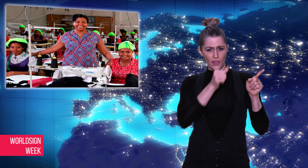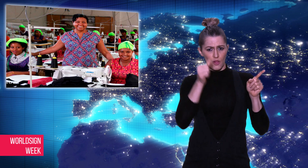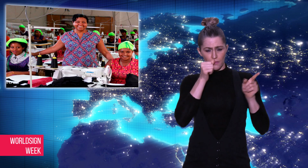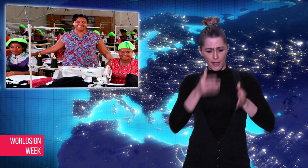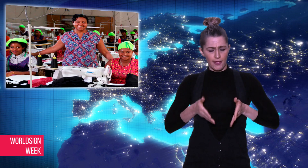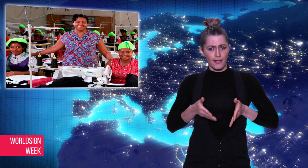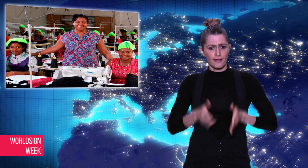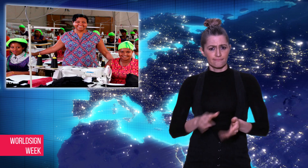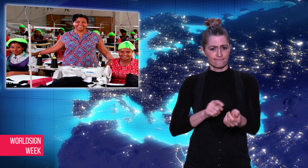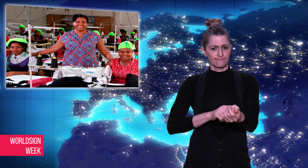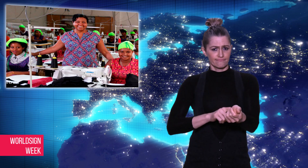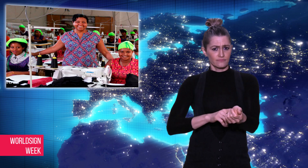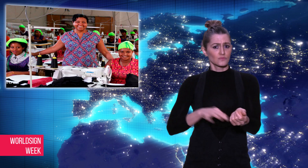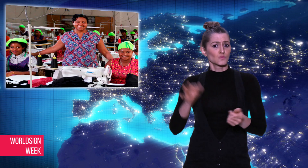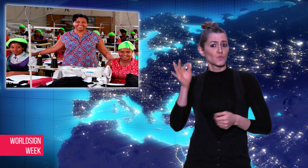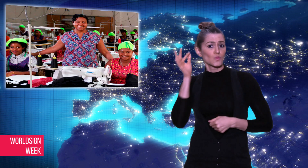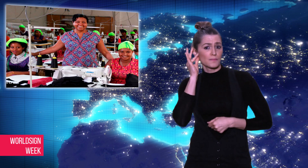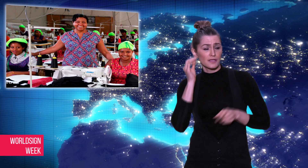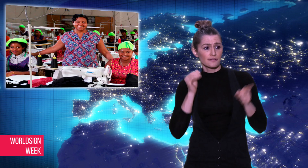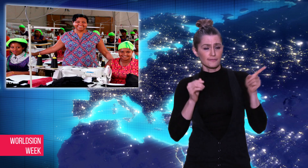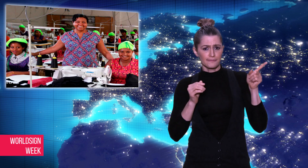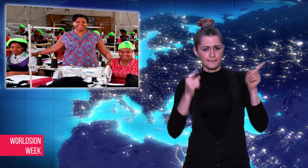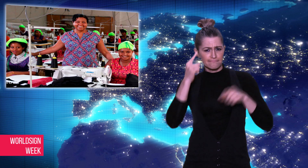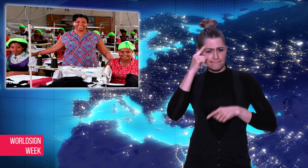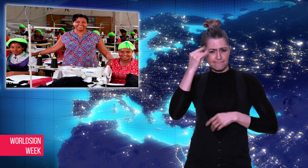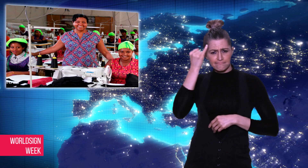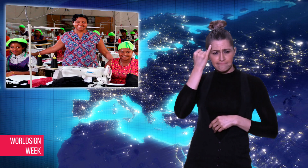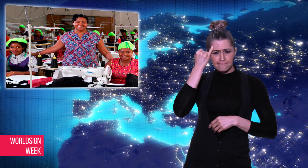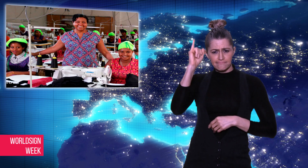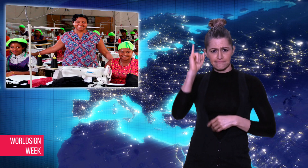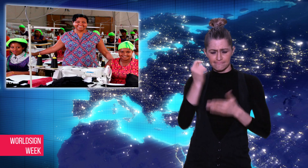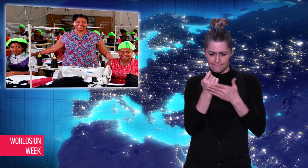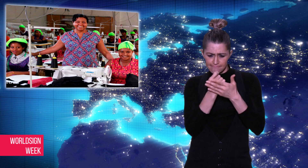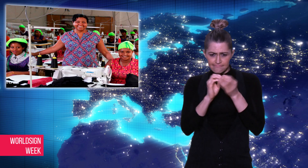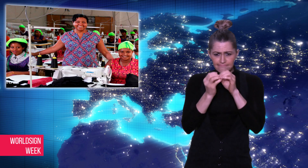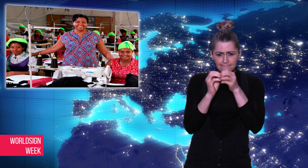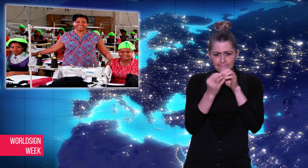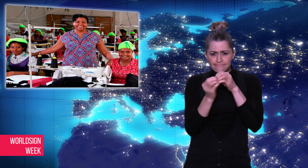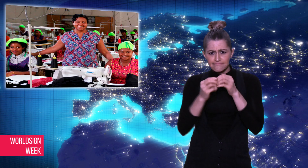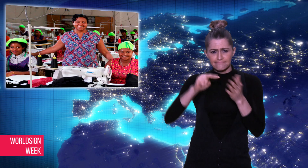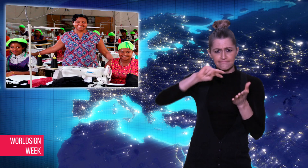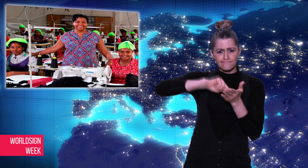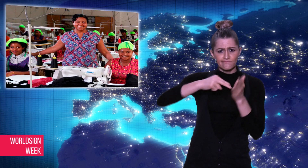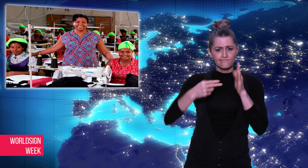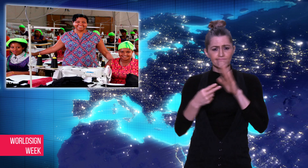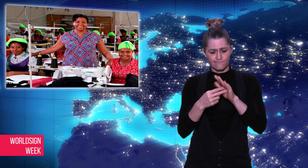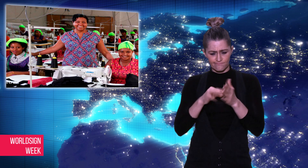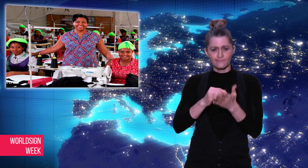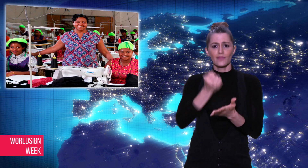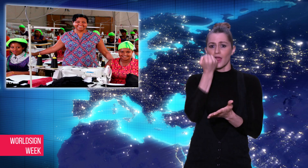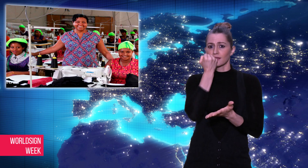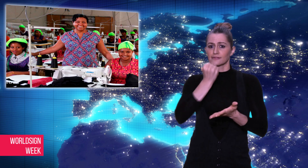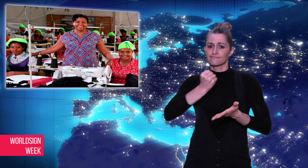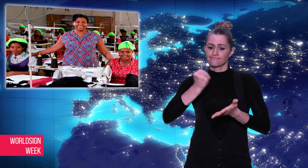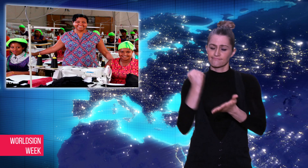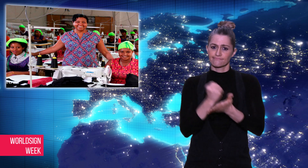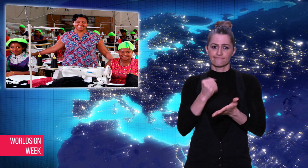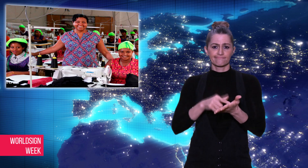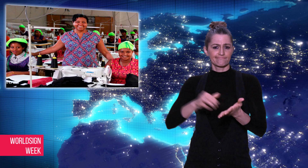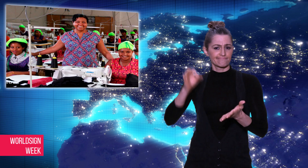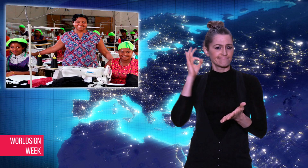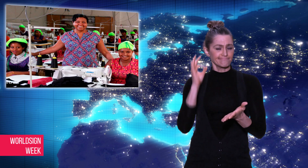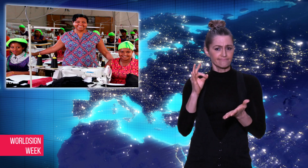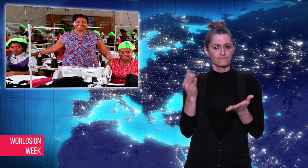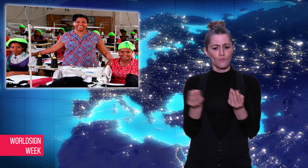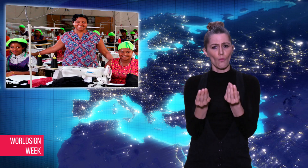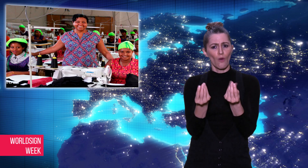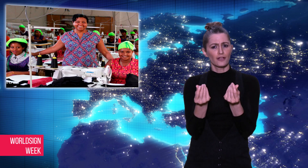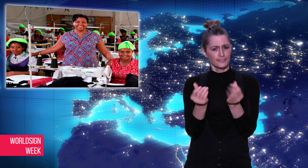Freweini Mebrahtu, an Ethiopian woman, has